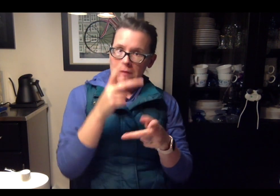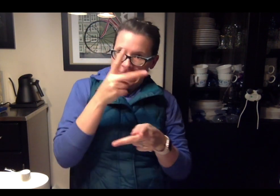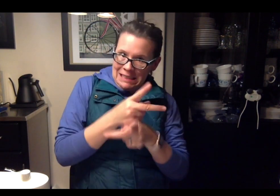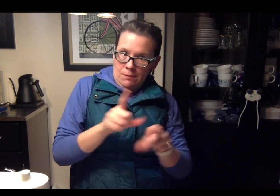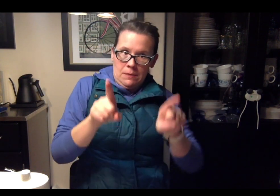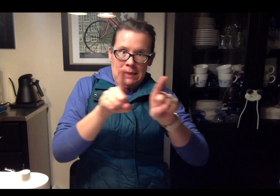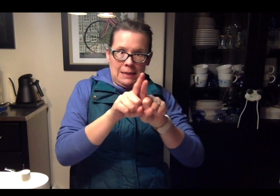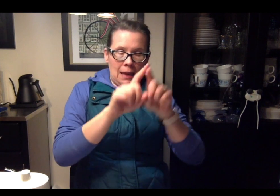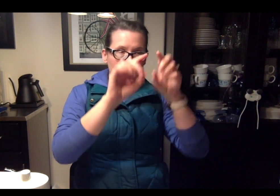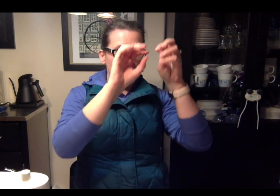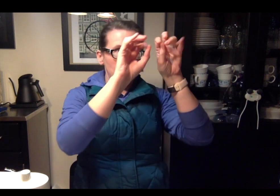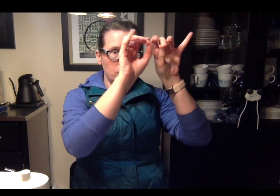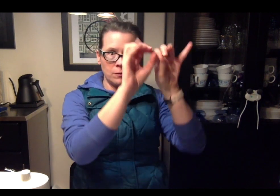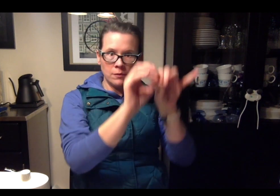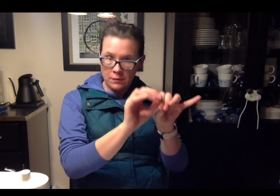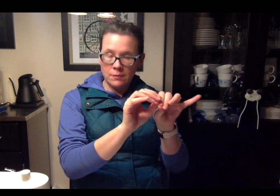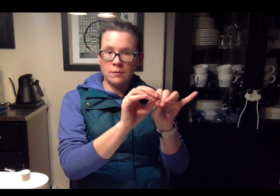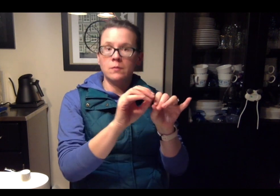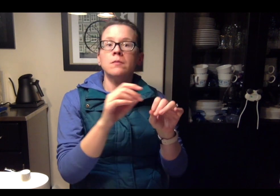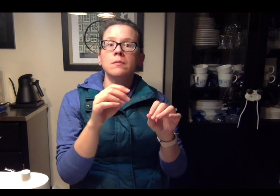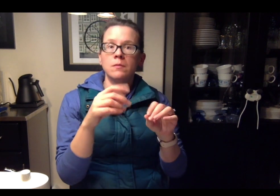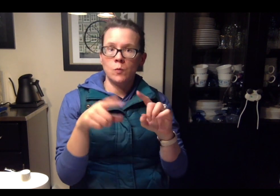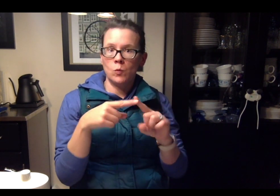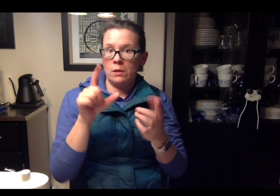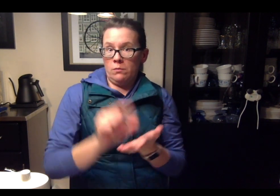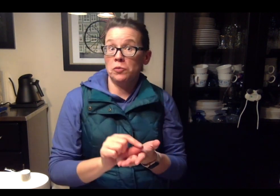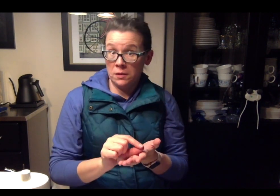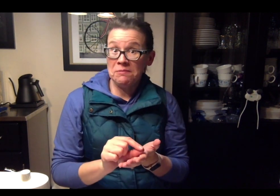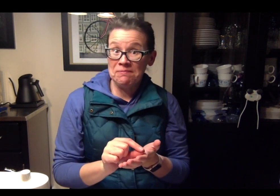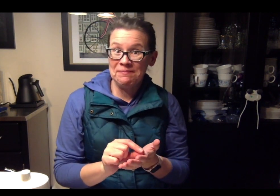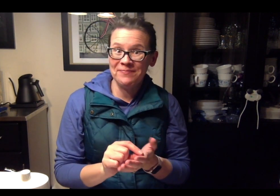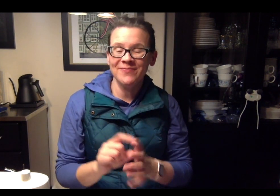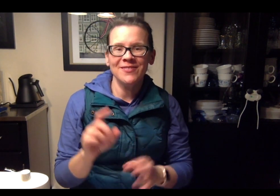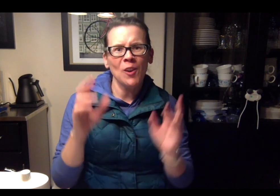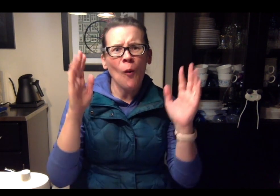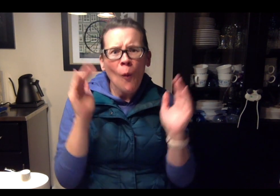I'm going to make sure I keep the same printing settings and then print all the pages.